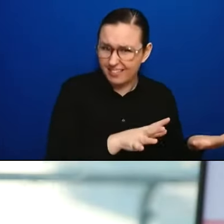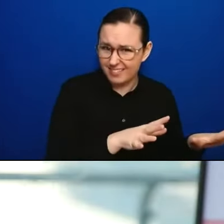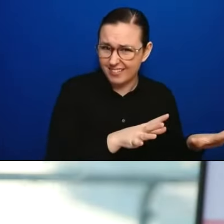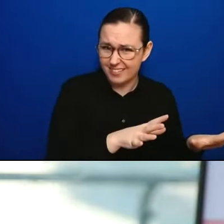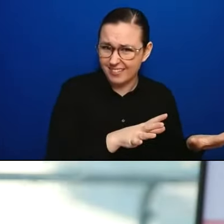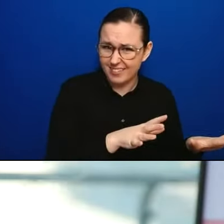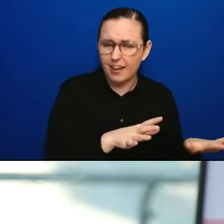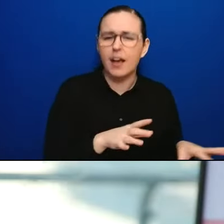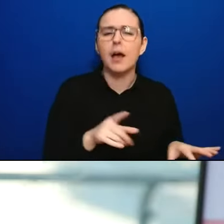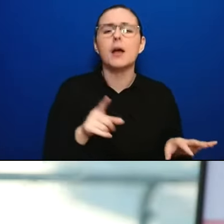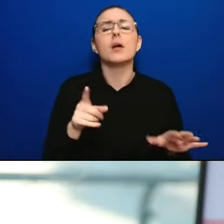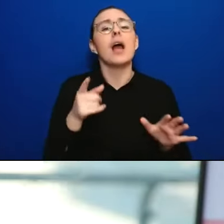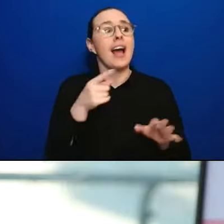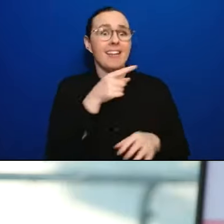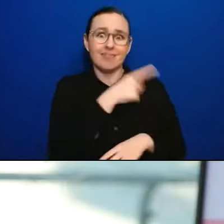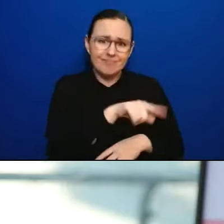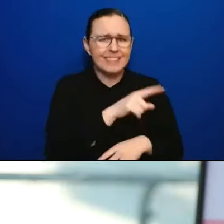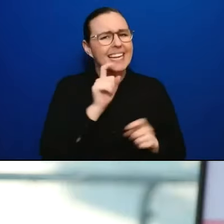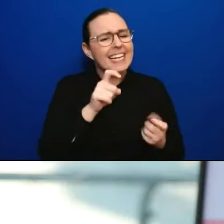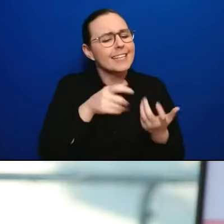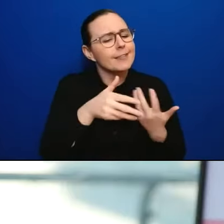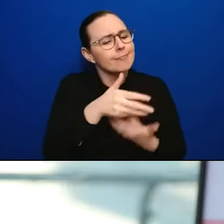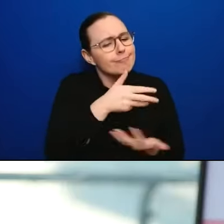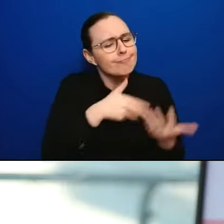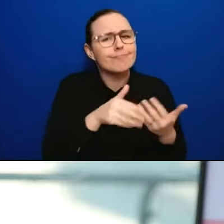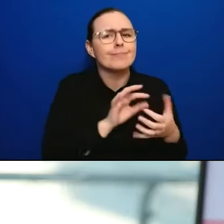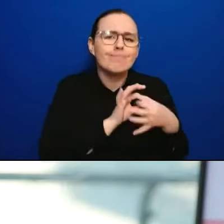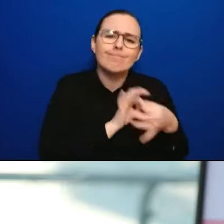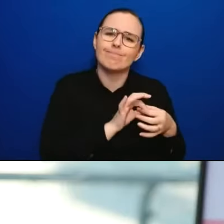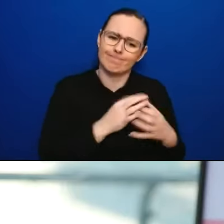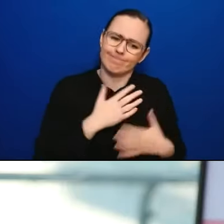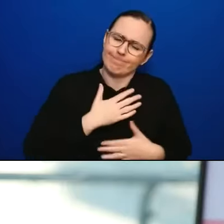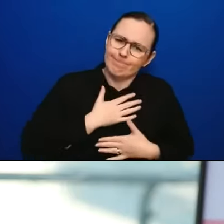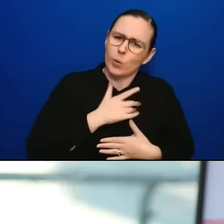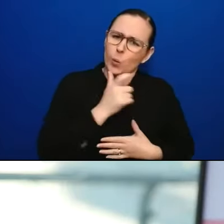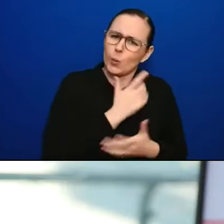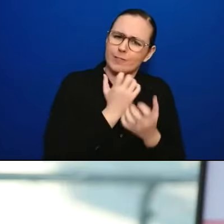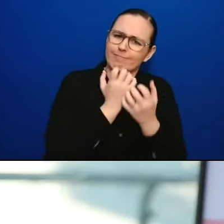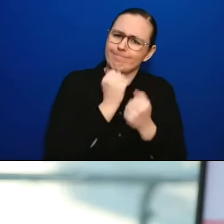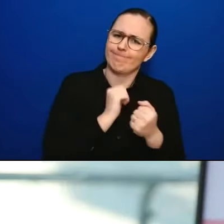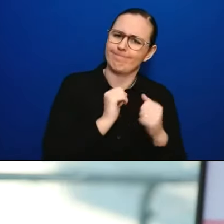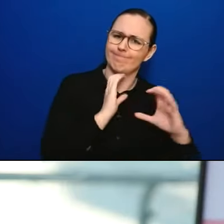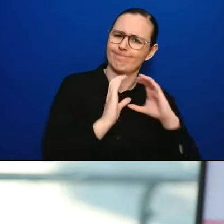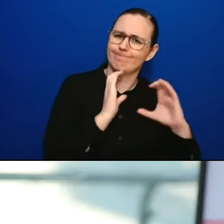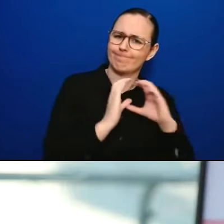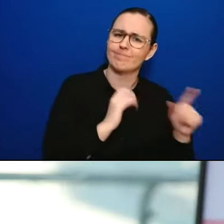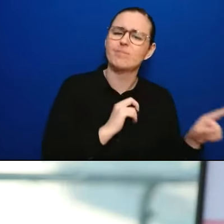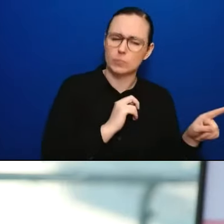Minimizing the transmission of the virus. As well as finding that balance of having that all-important